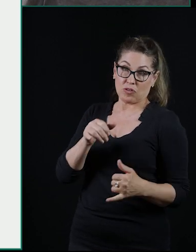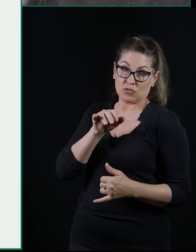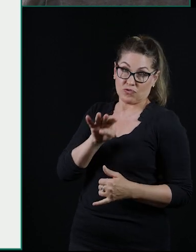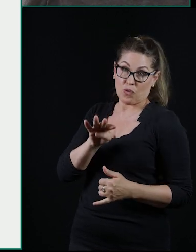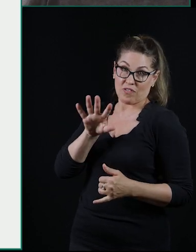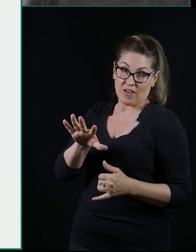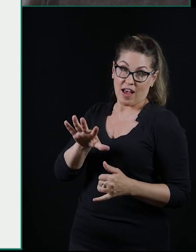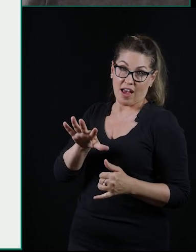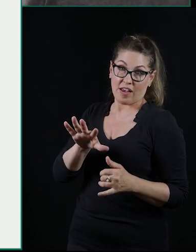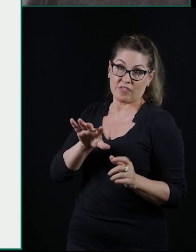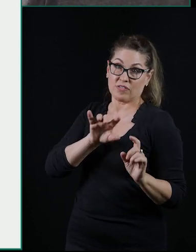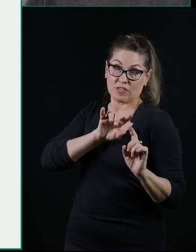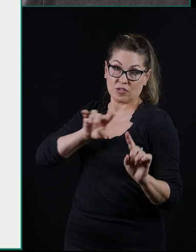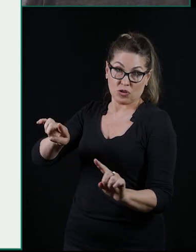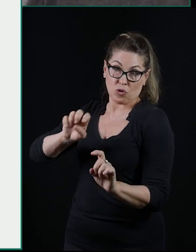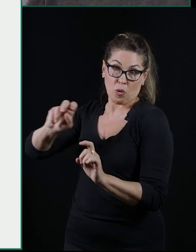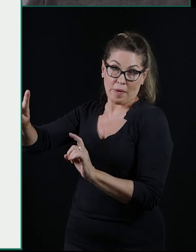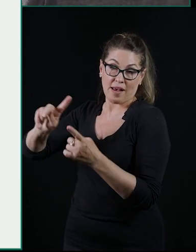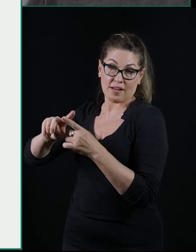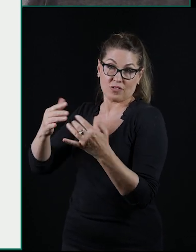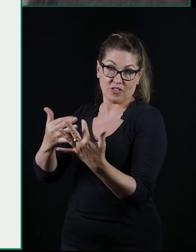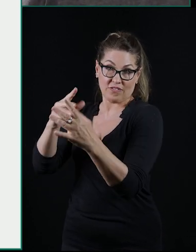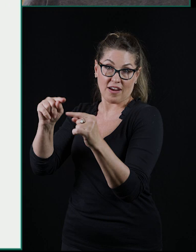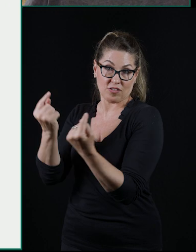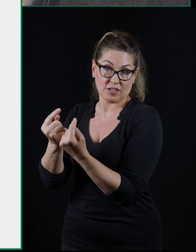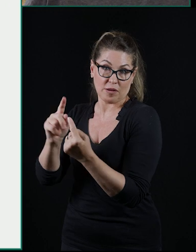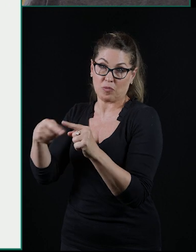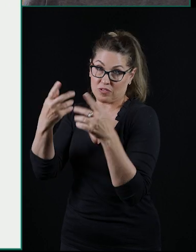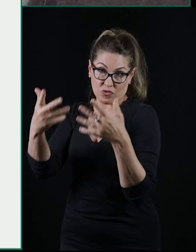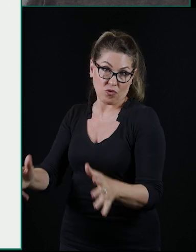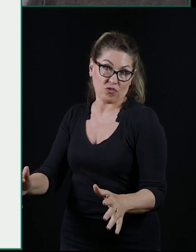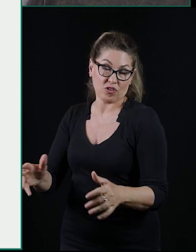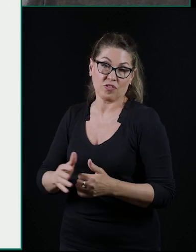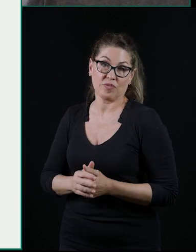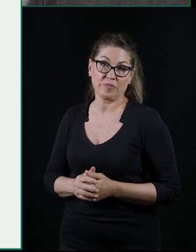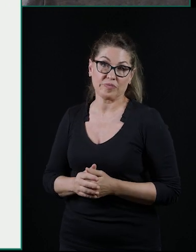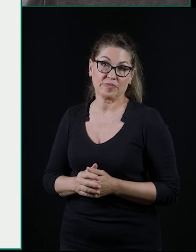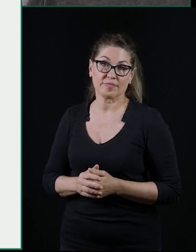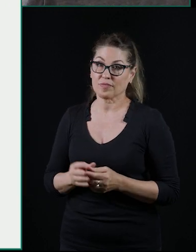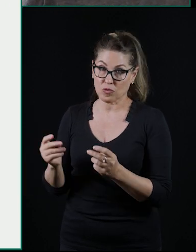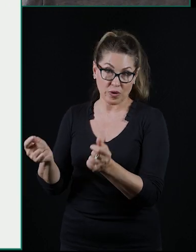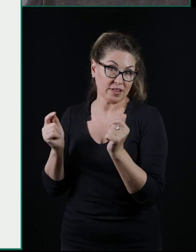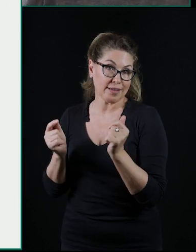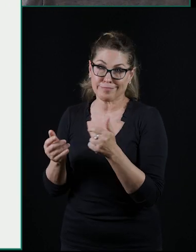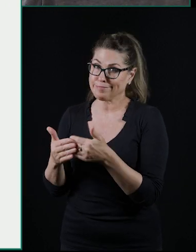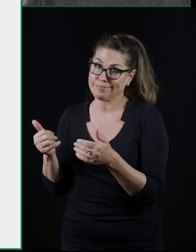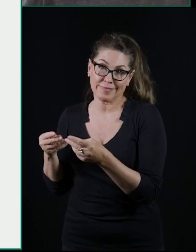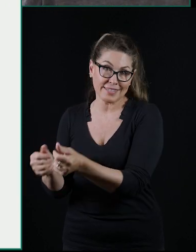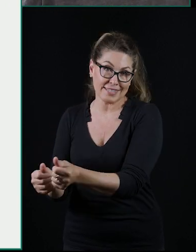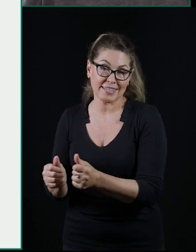to their Fire Team once this multi-player event is over, very quickly and easily.